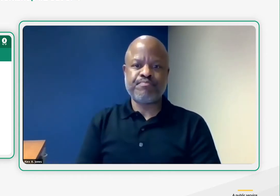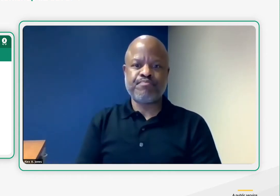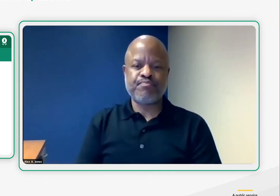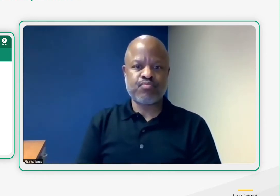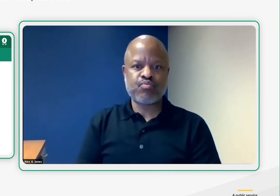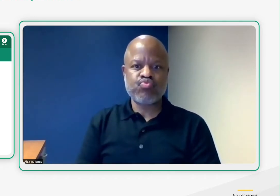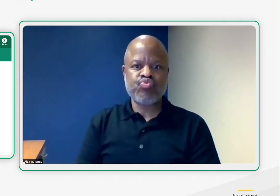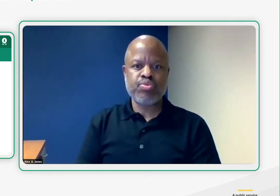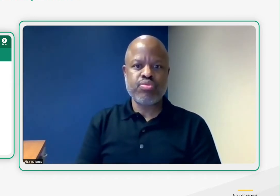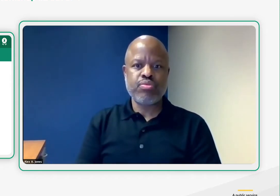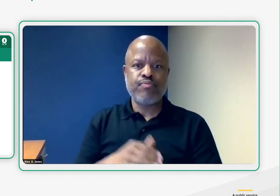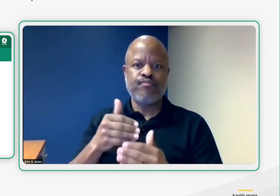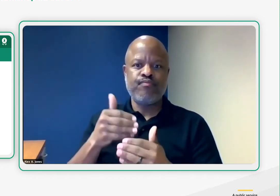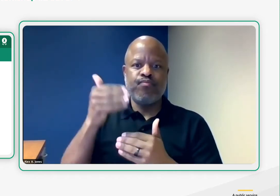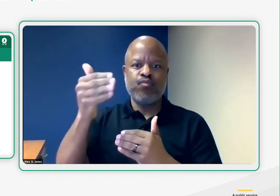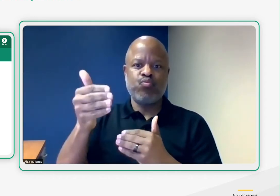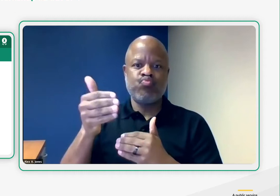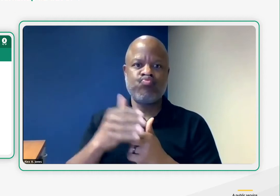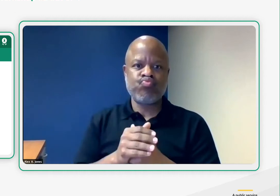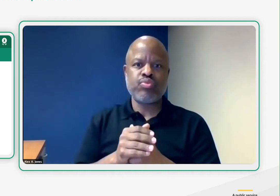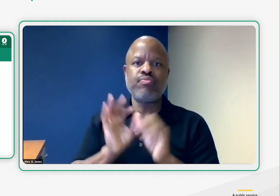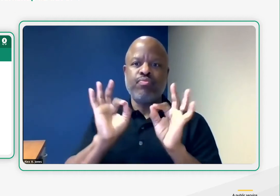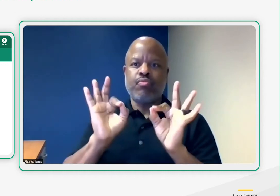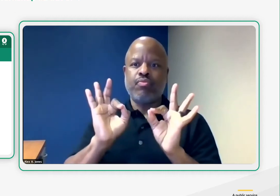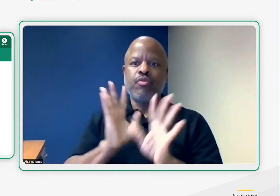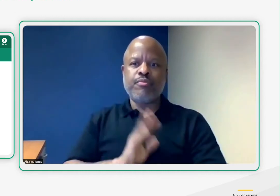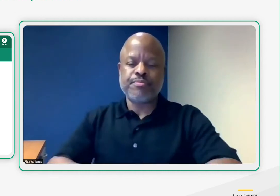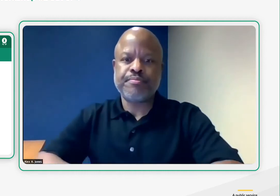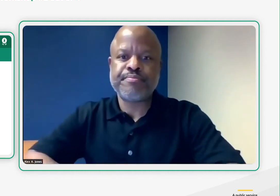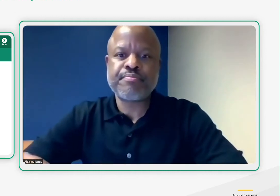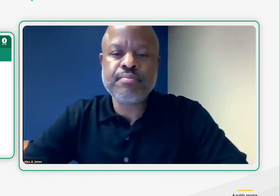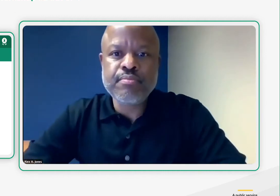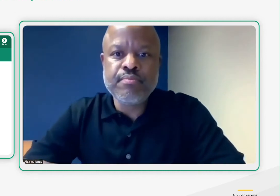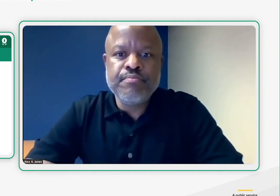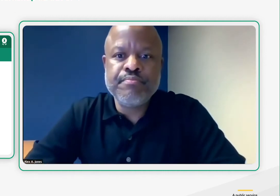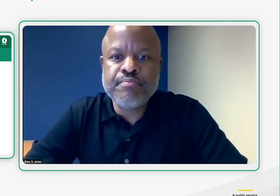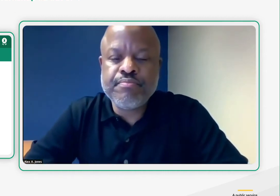So, let's go to the next one. Great.